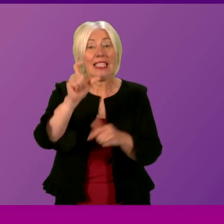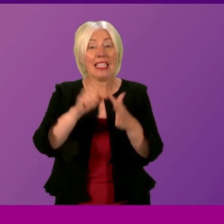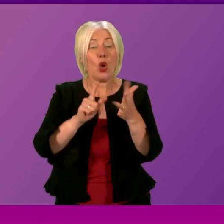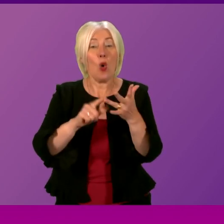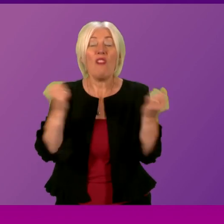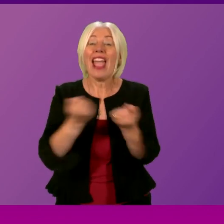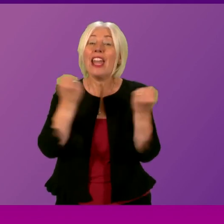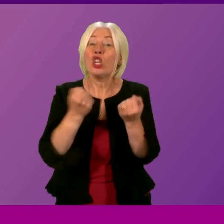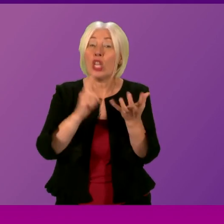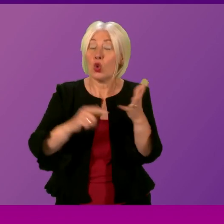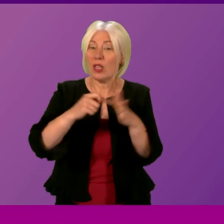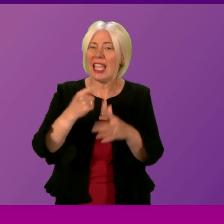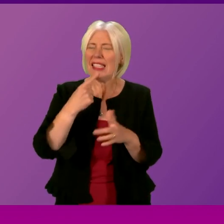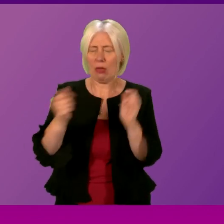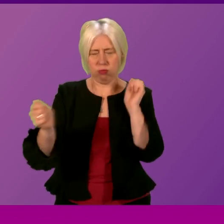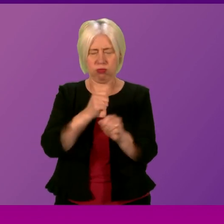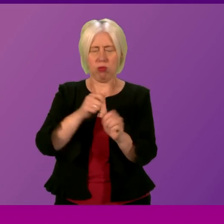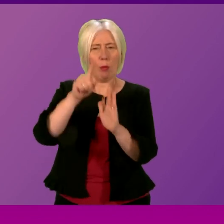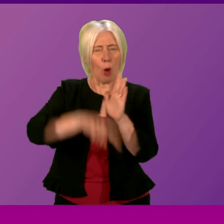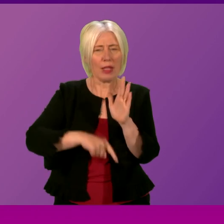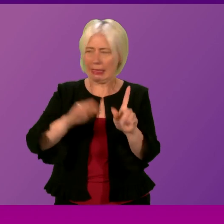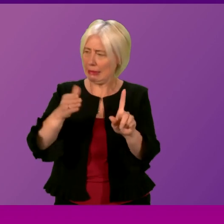“Sudden changes to policies and targets like this are damaging